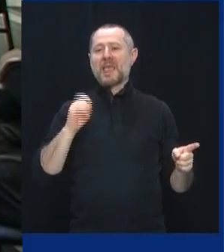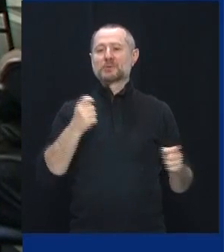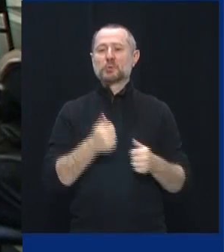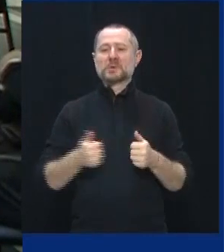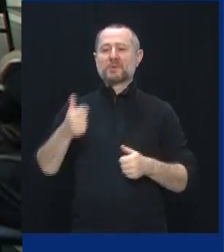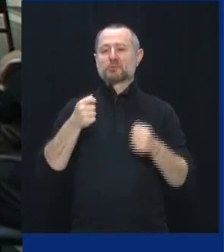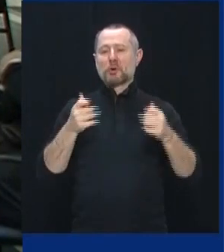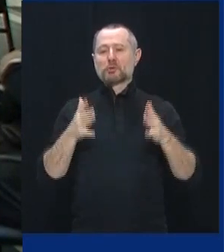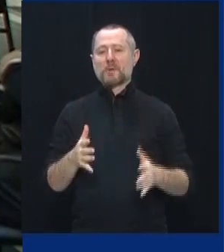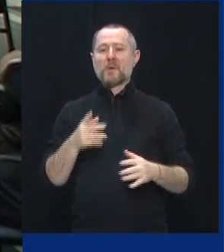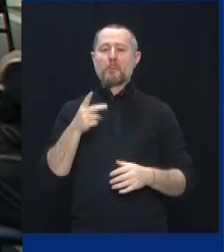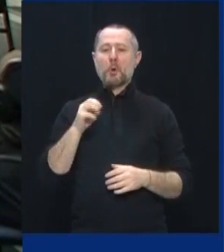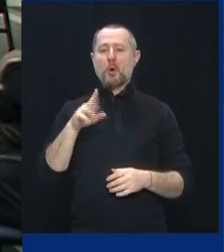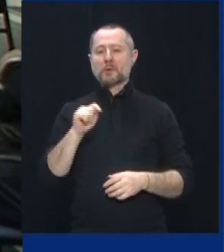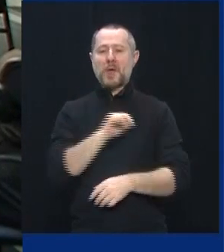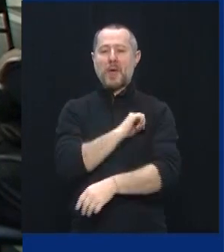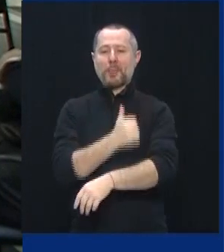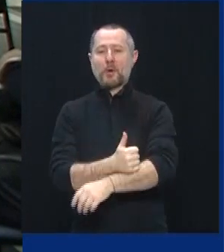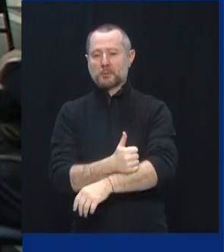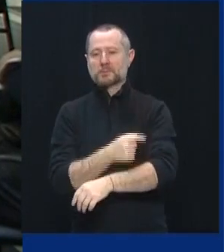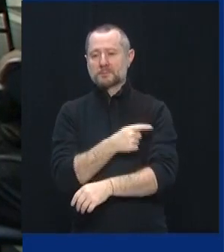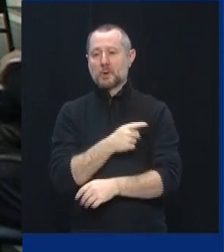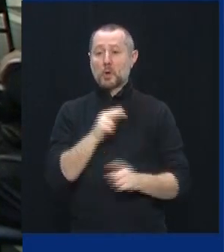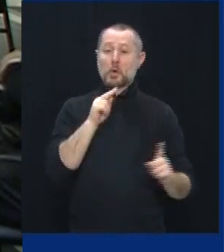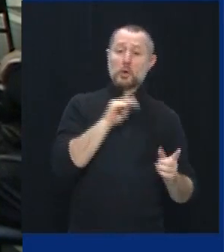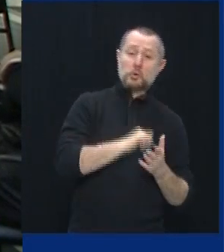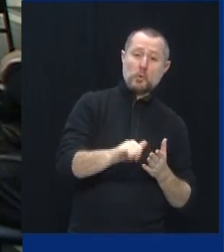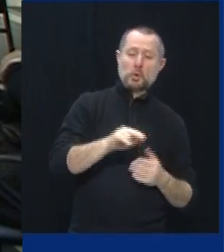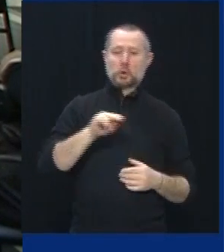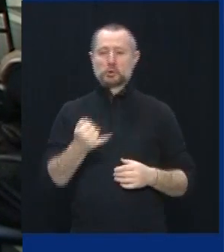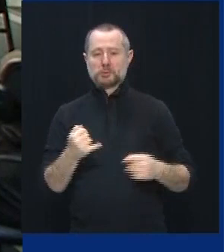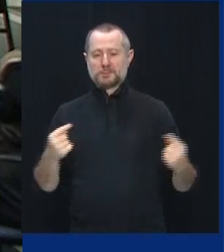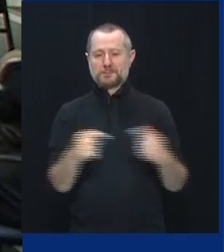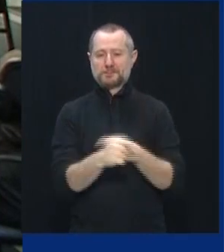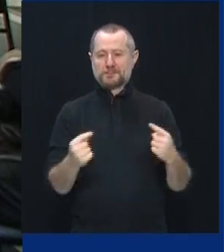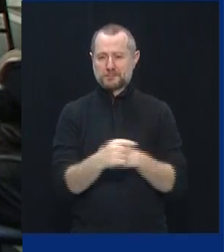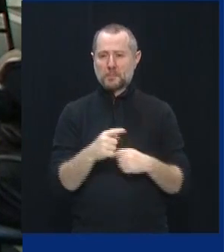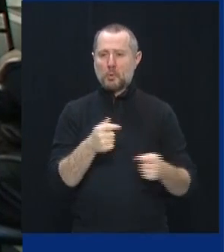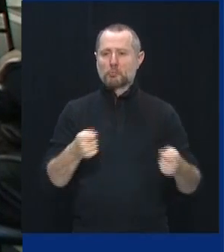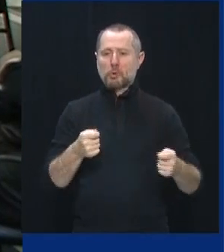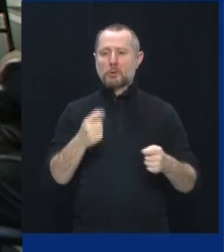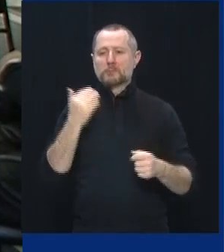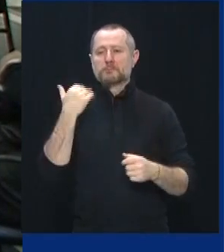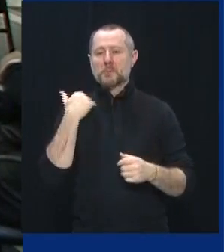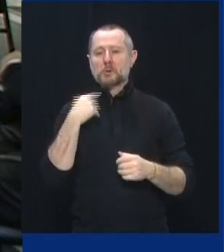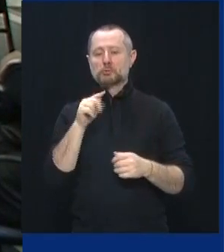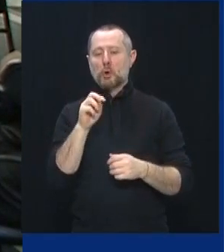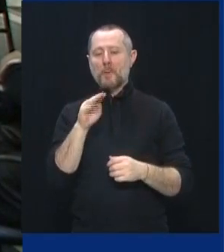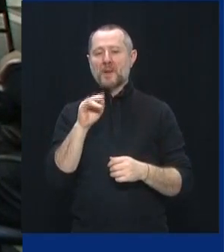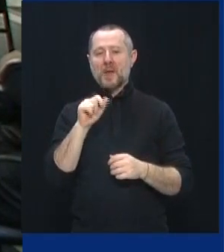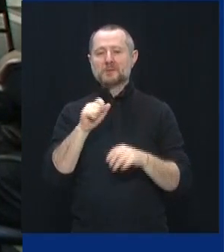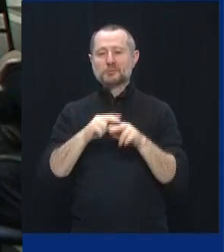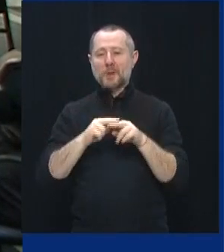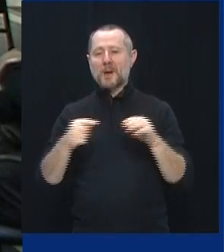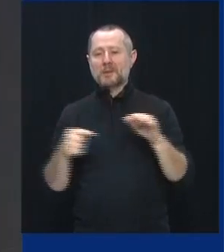LET'S START WITH TO MY LEFT MR. EXECUTIVE DIRECTOR OF THE PORT